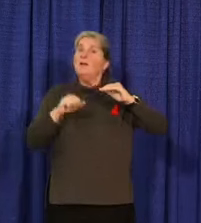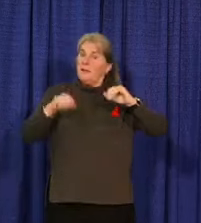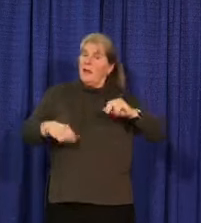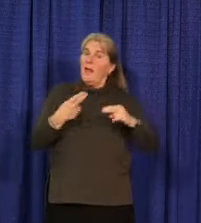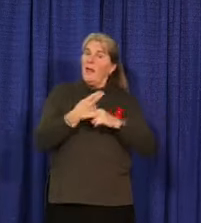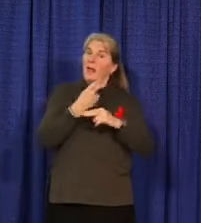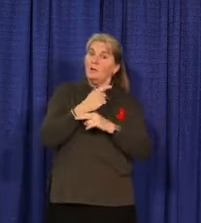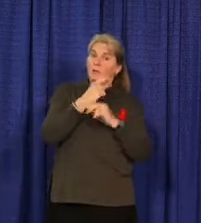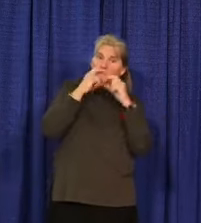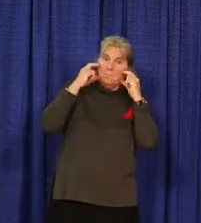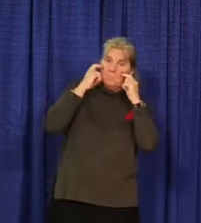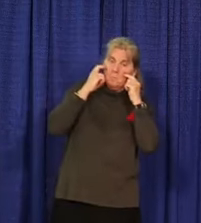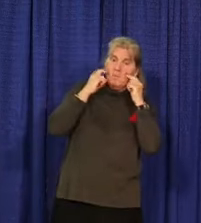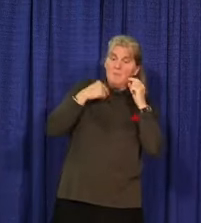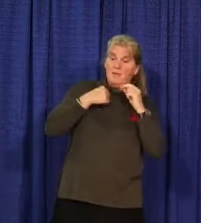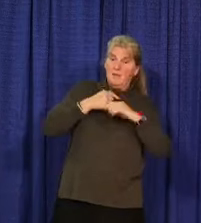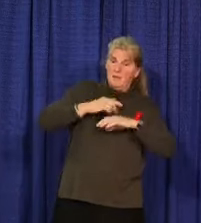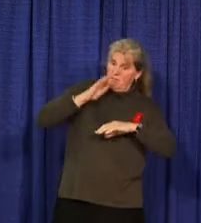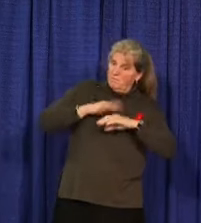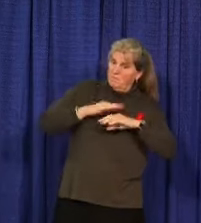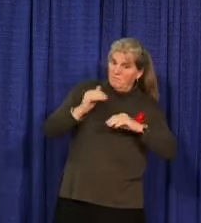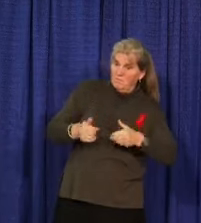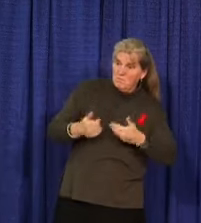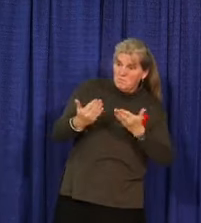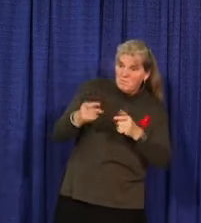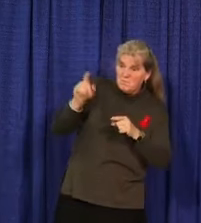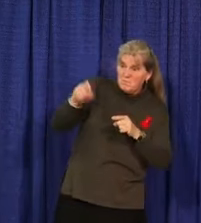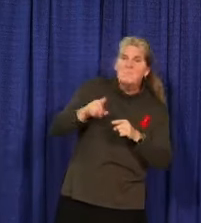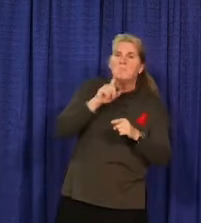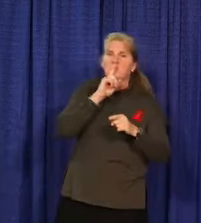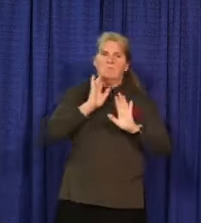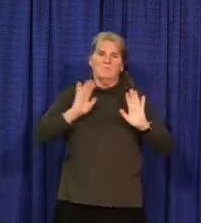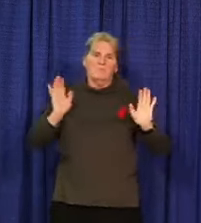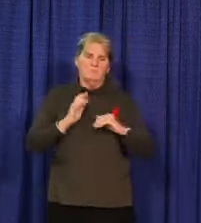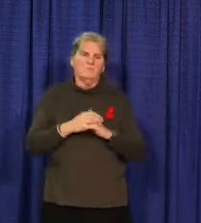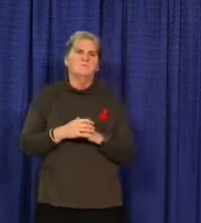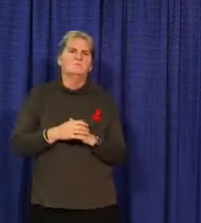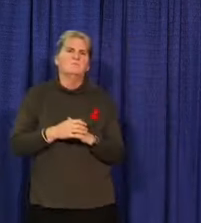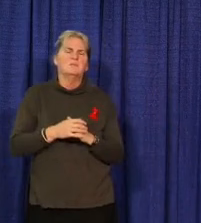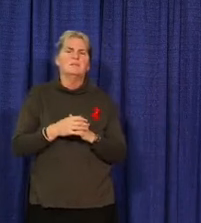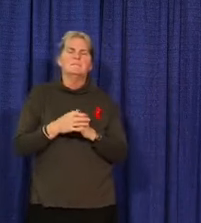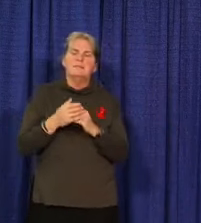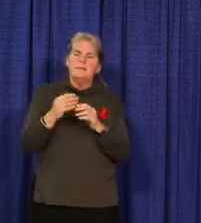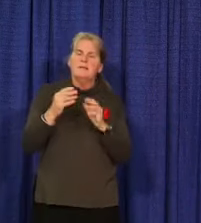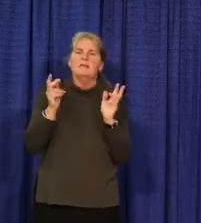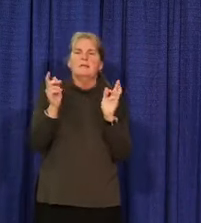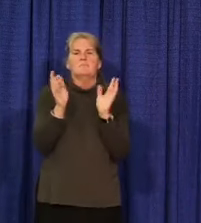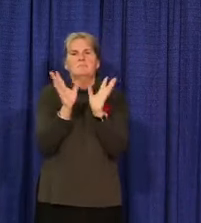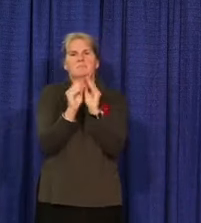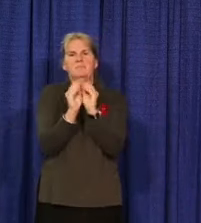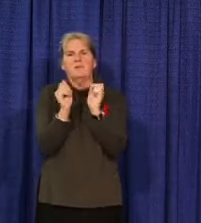masks in these settings, but without a specific recommendation. I have been meeting with the